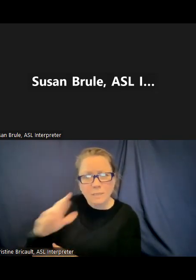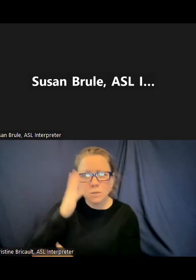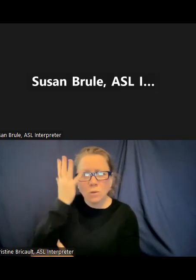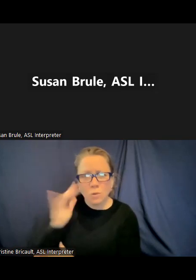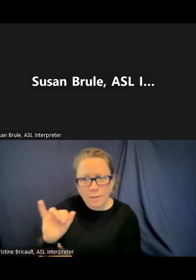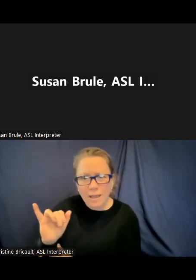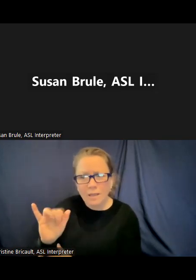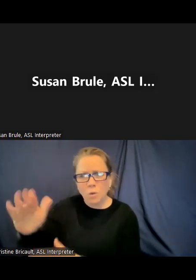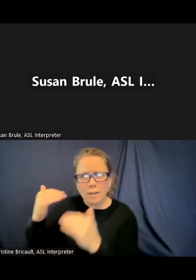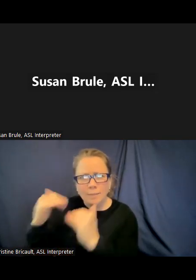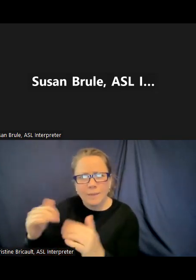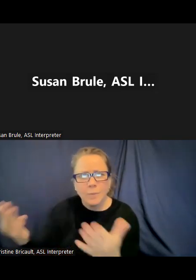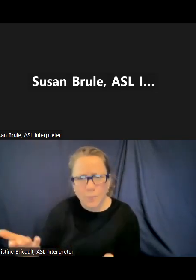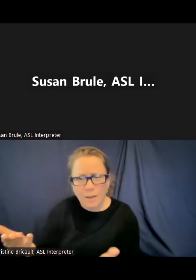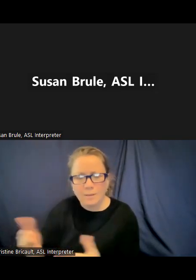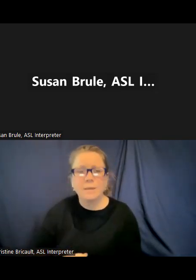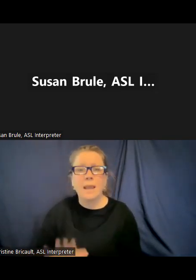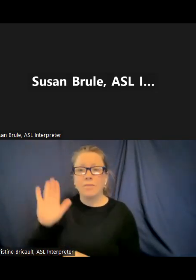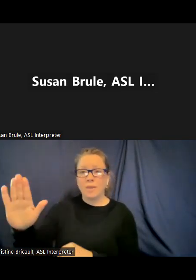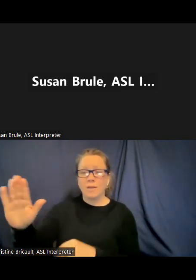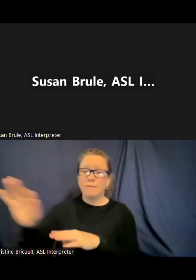And how those functional limitations are impacting them at work.